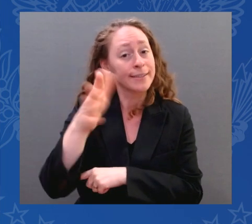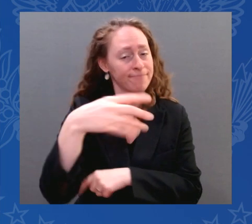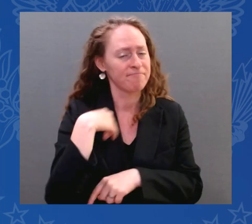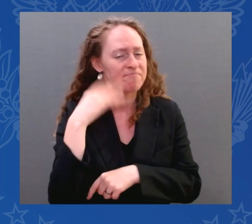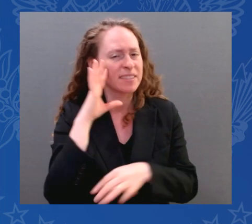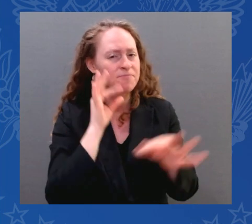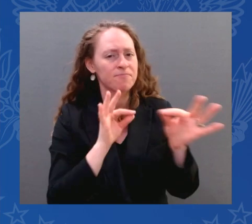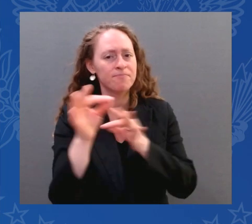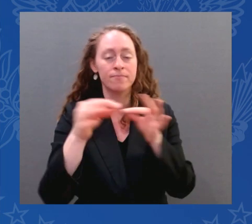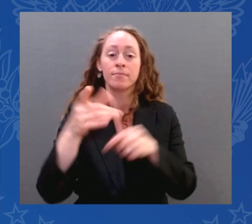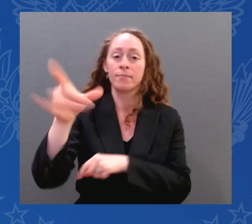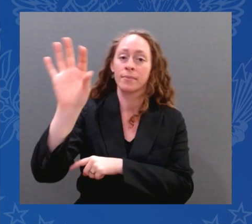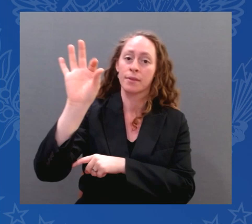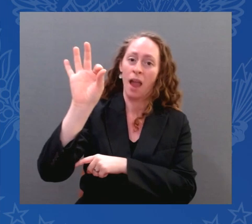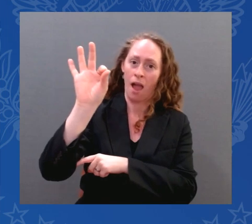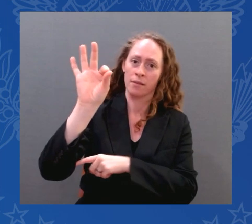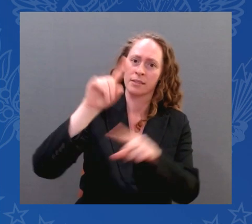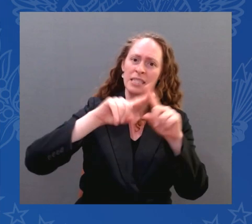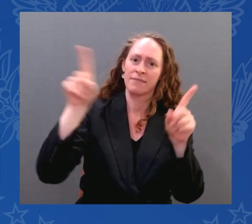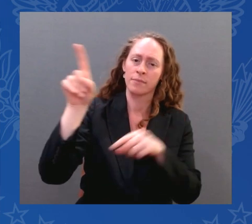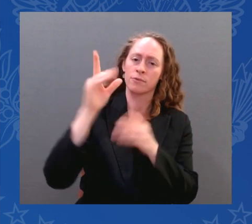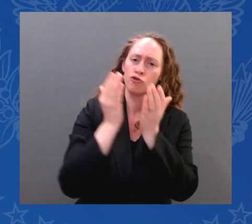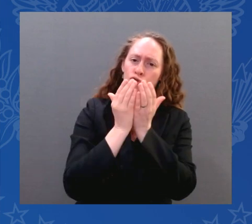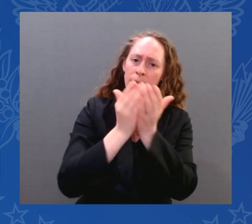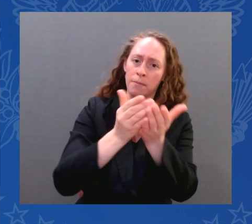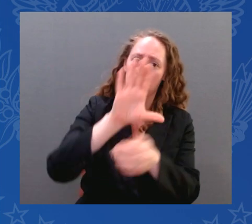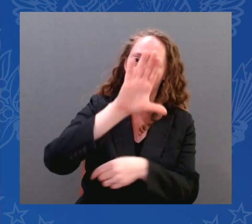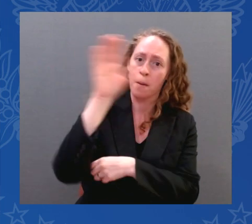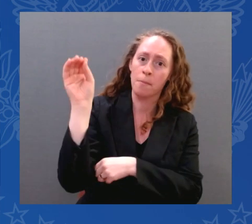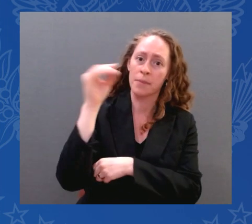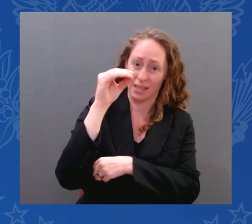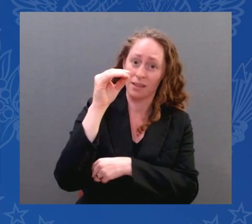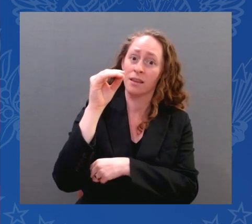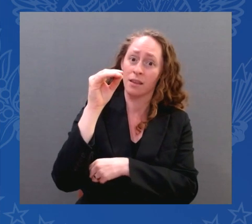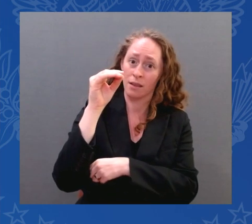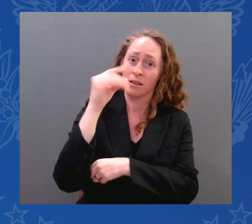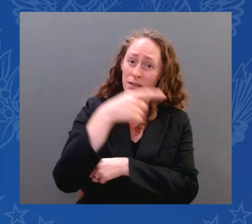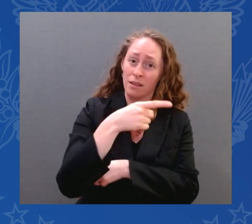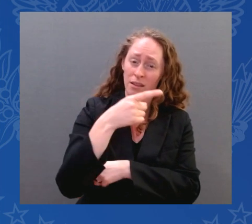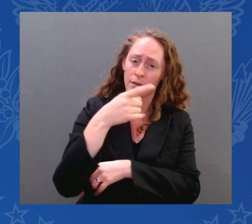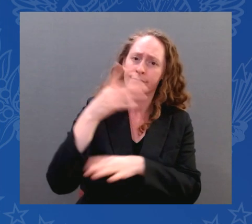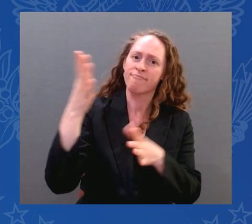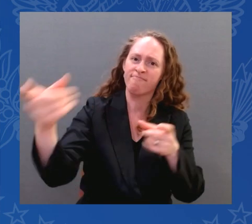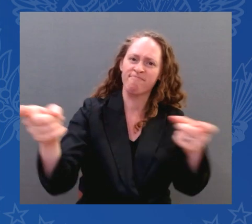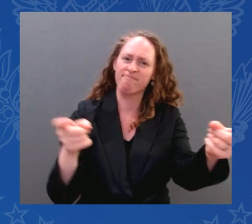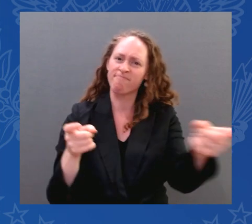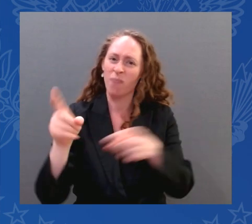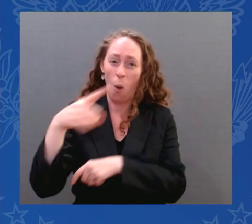control the vast majority, mostly shipping in the world. And each of these nine is foreign owned.